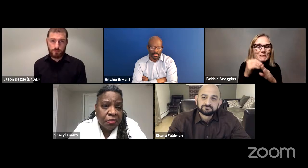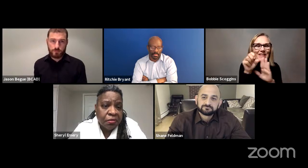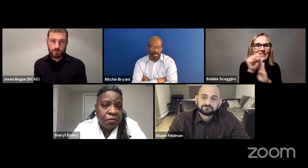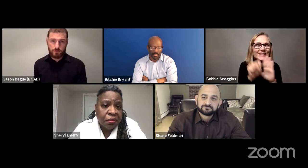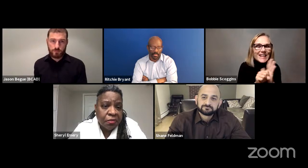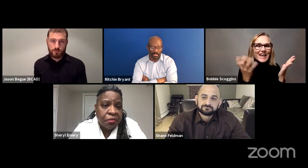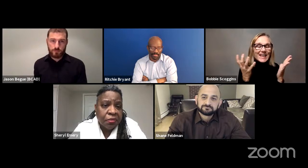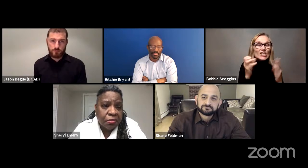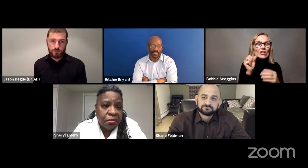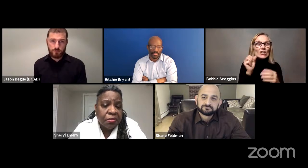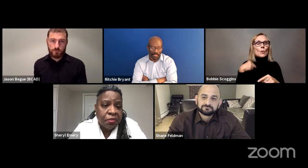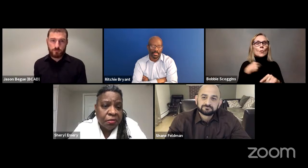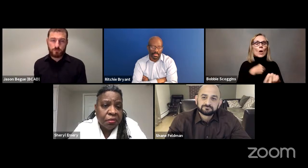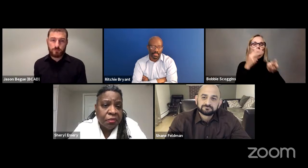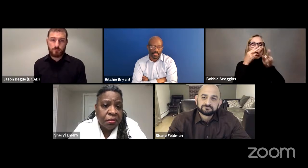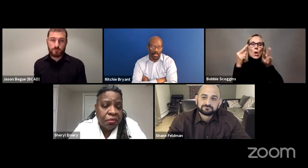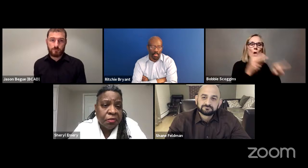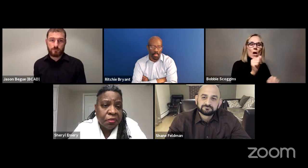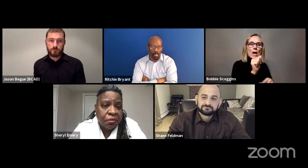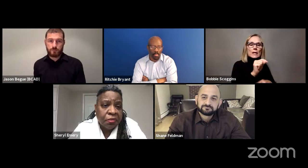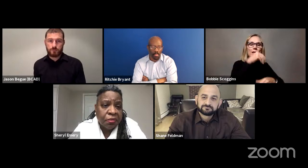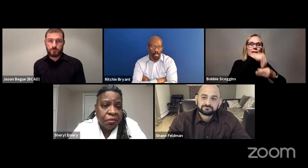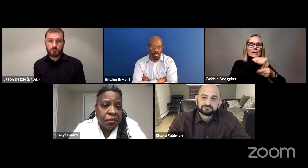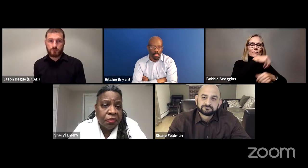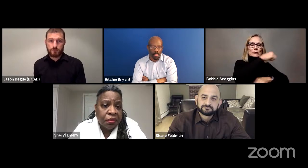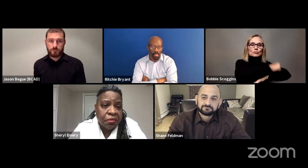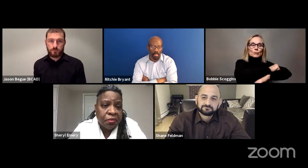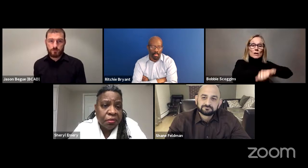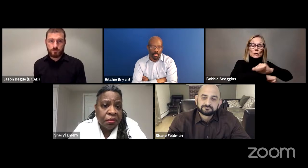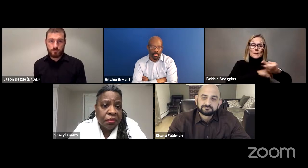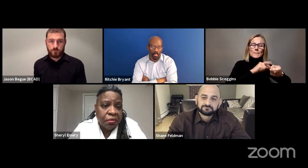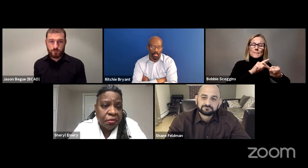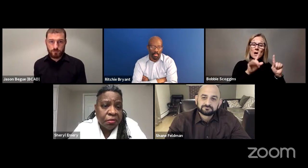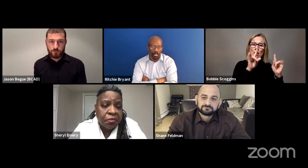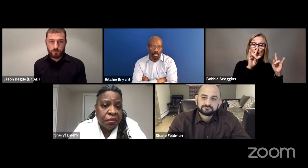to have sustainability in terms of certified interpreters in the state. So we had to look